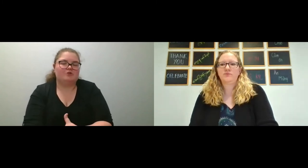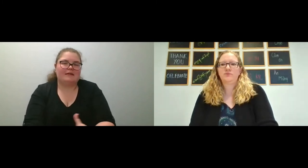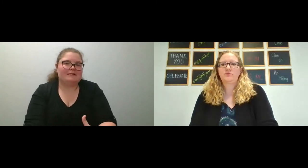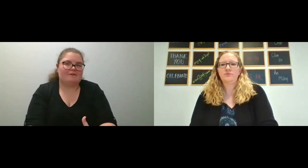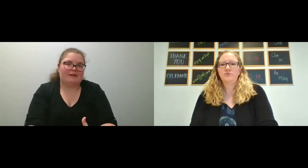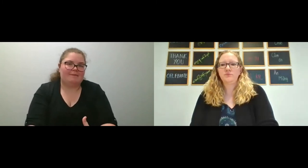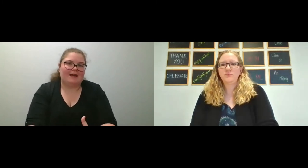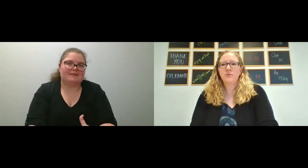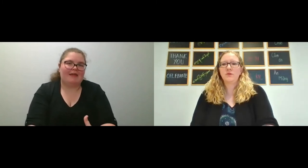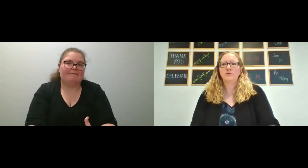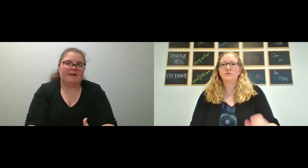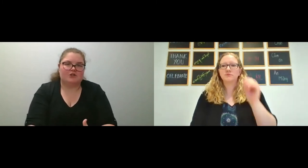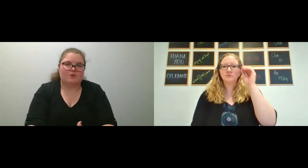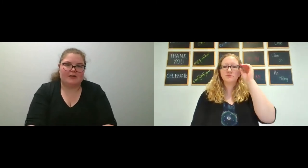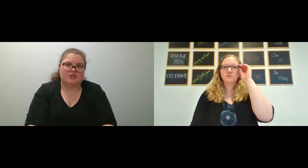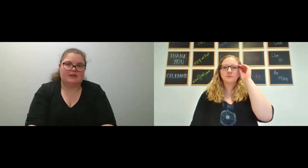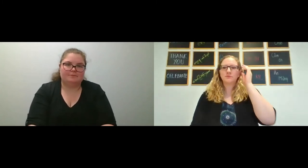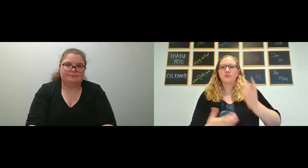differently because of that fluctuation.